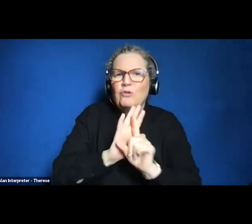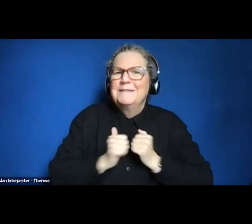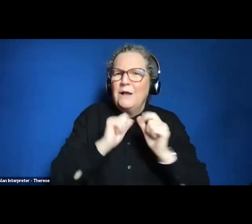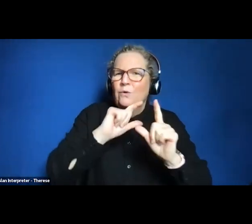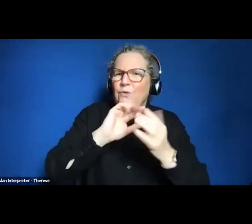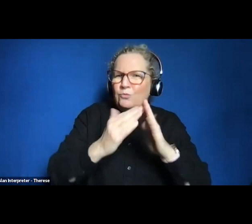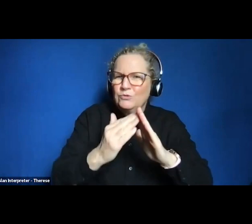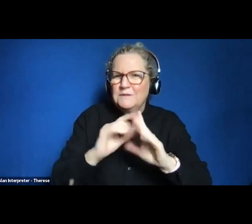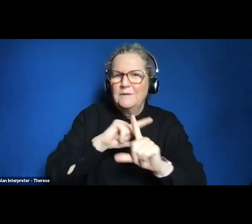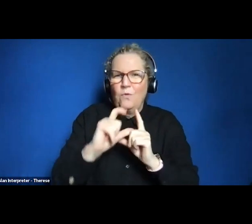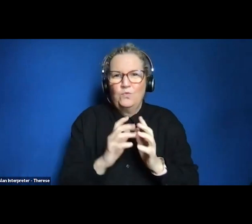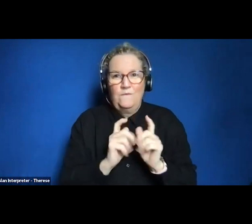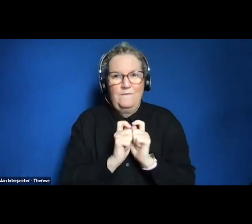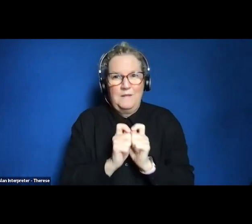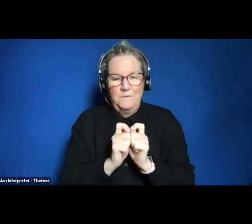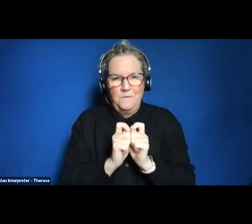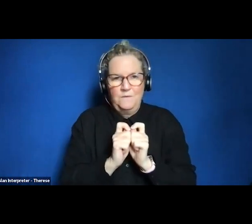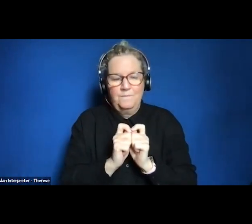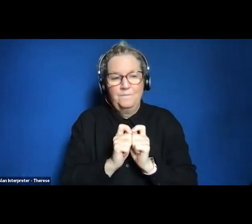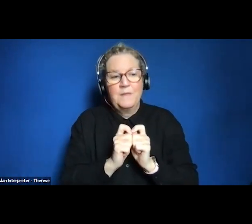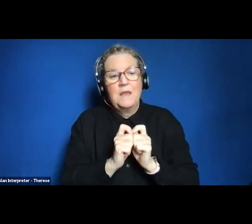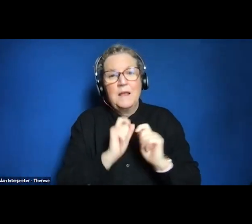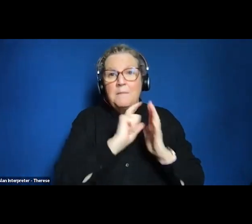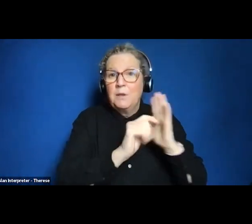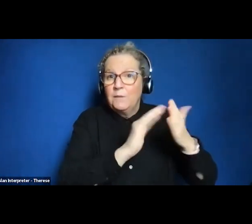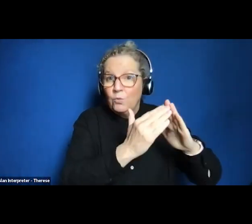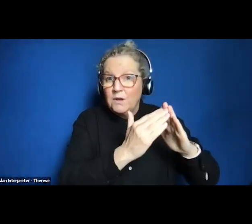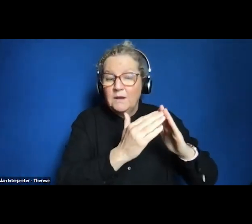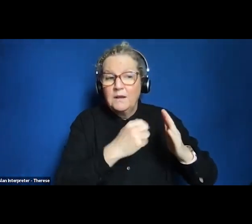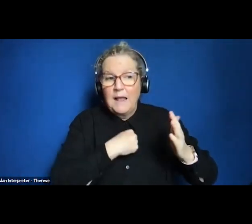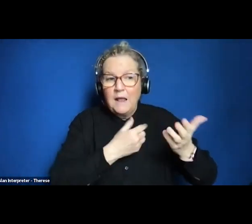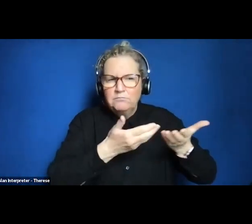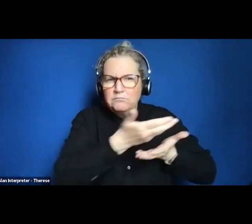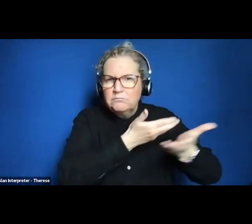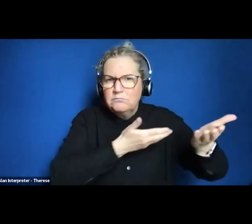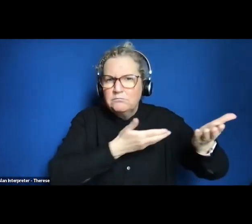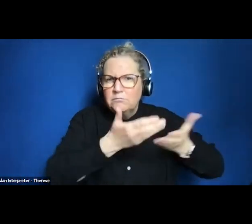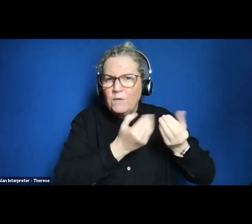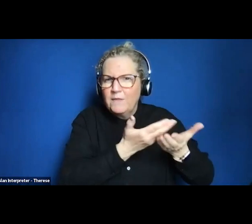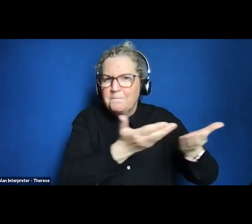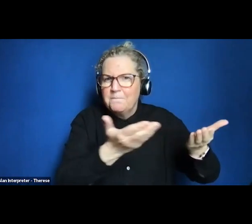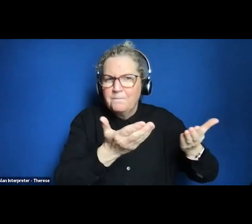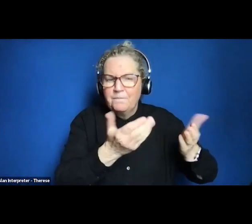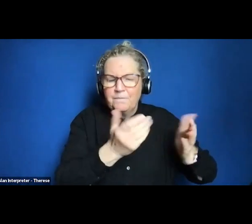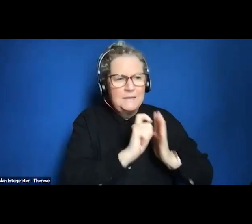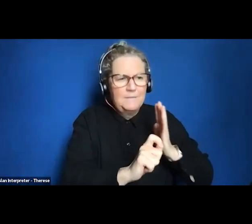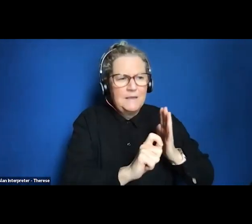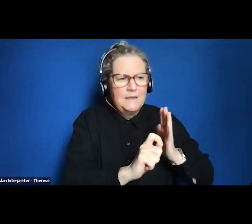Now when I look at the disability community and I speak with them, I think the disability community has been patiently waiting